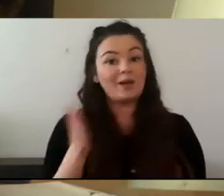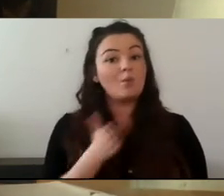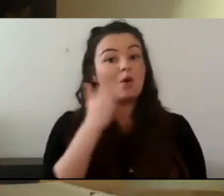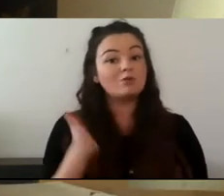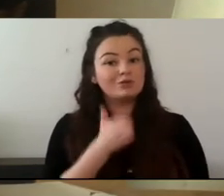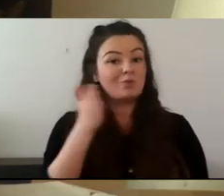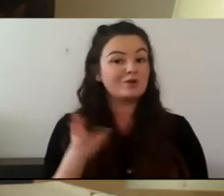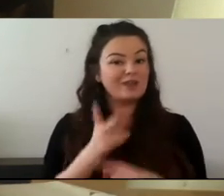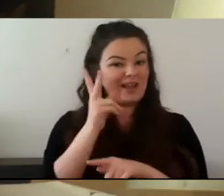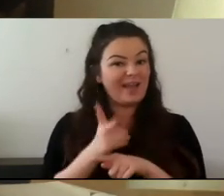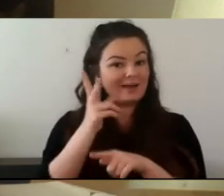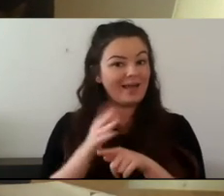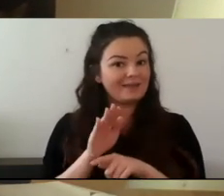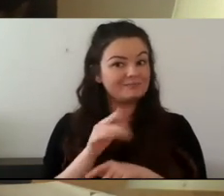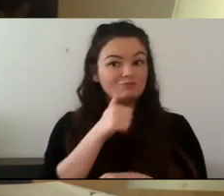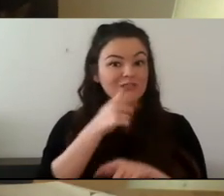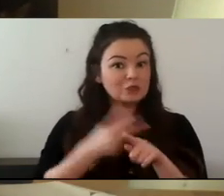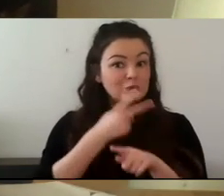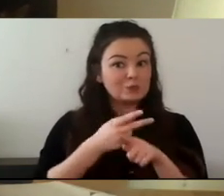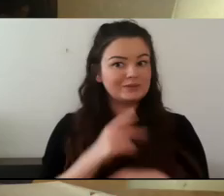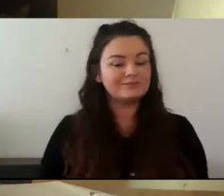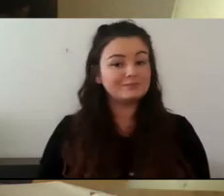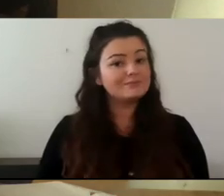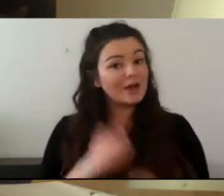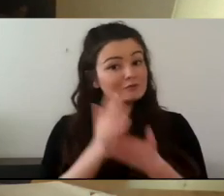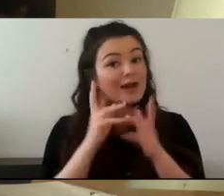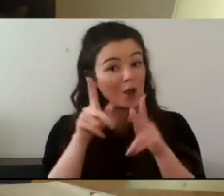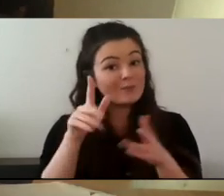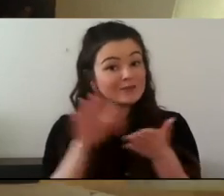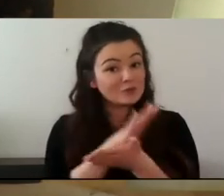again and again and reuse it and I really hope you've enjoyed these sessions. Thank you